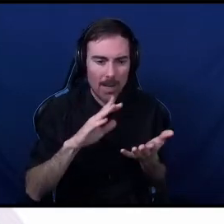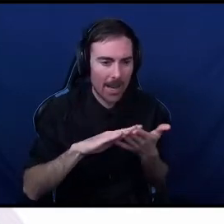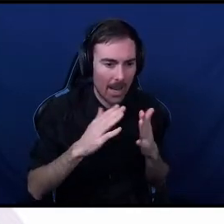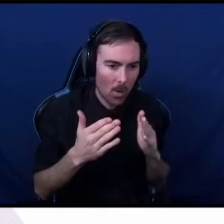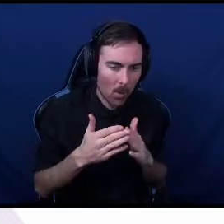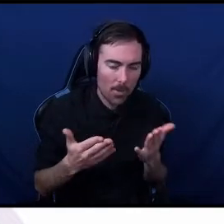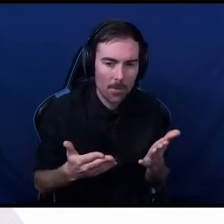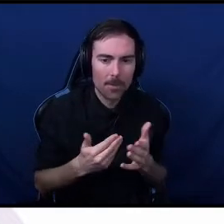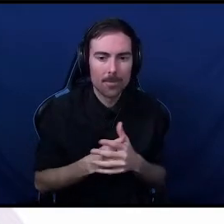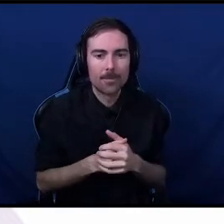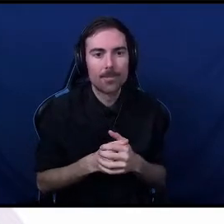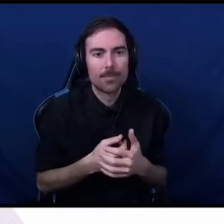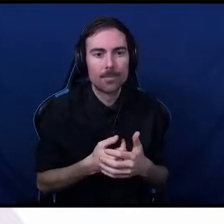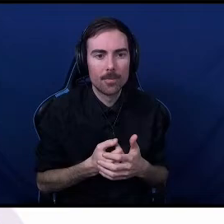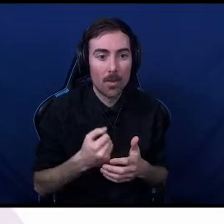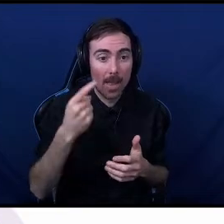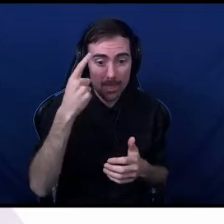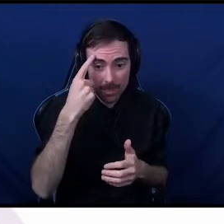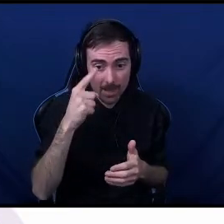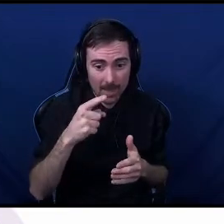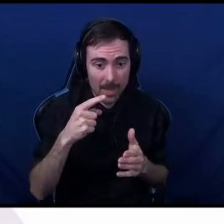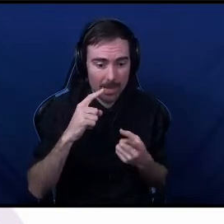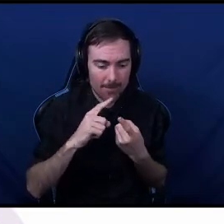So I think that idea of progress in day to day and